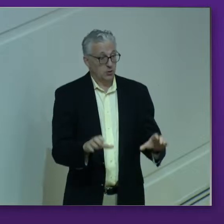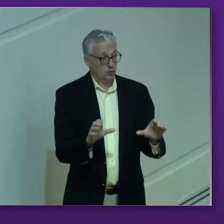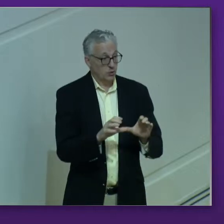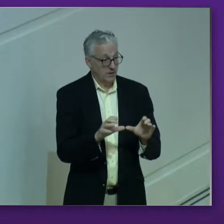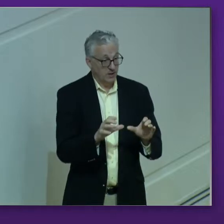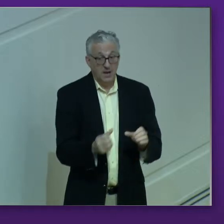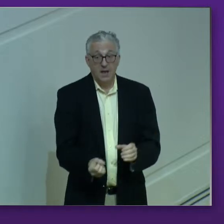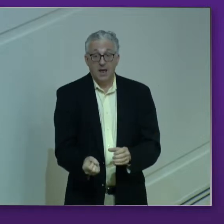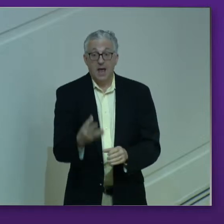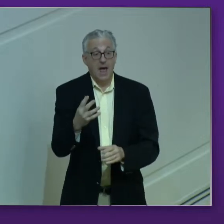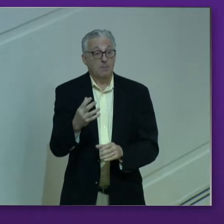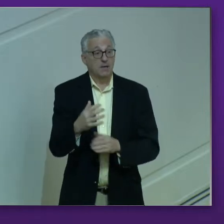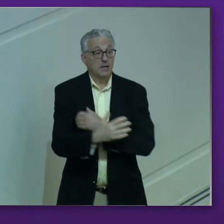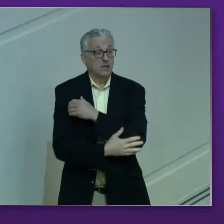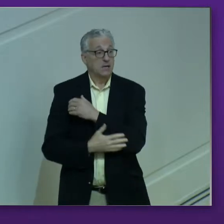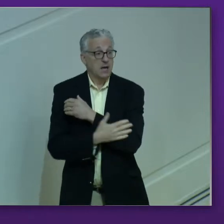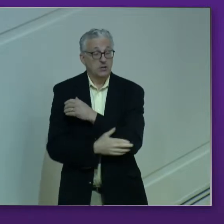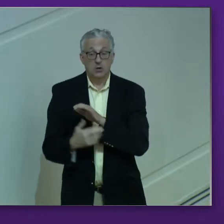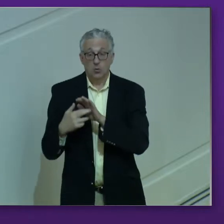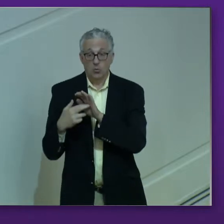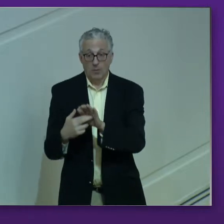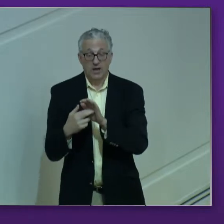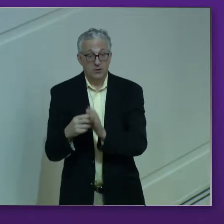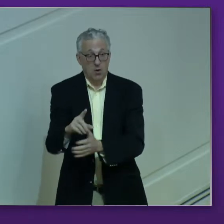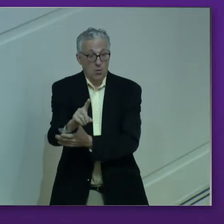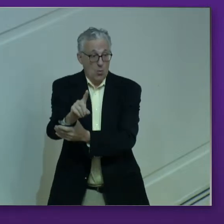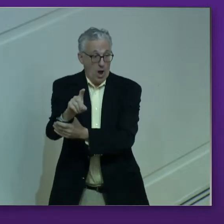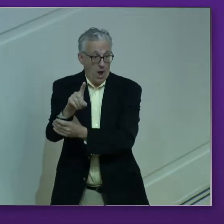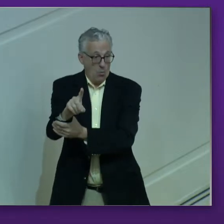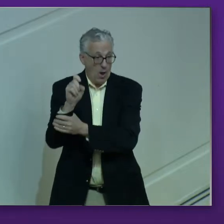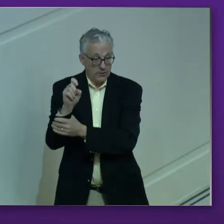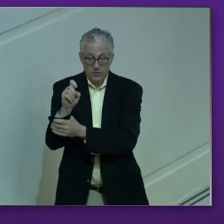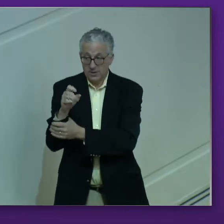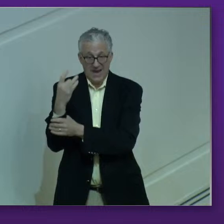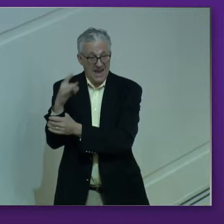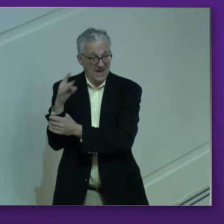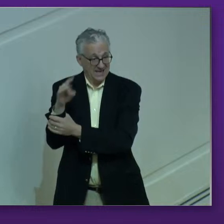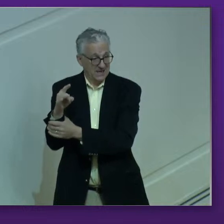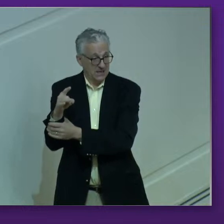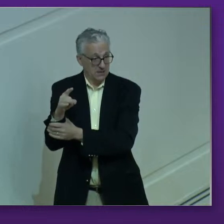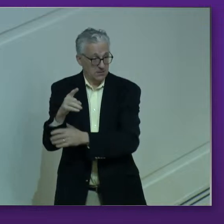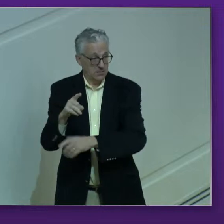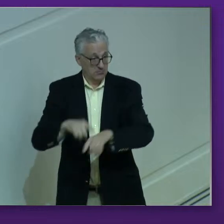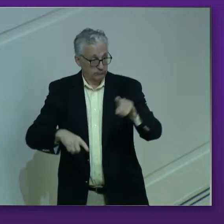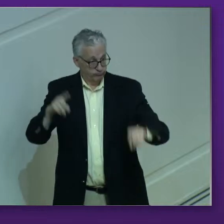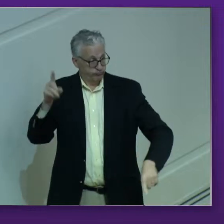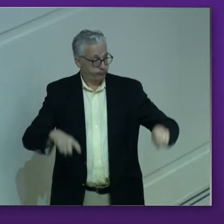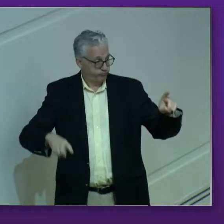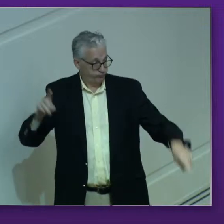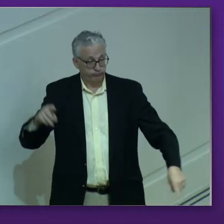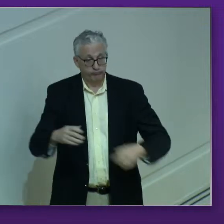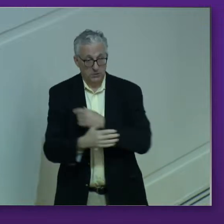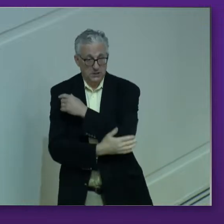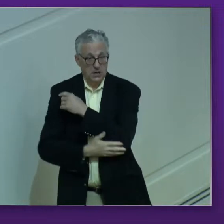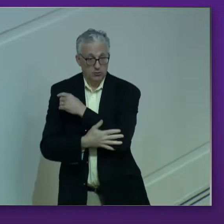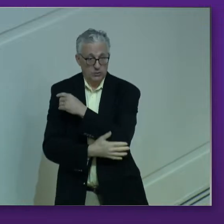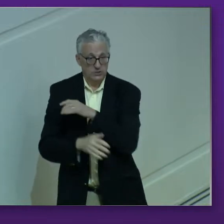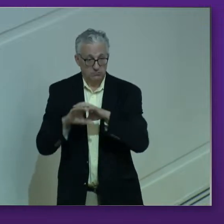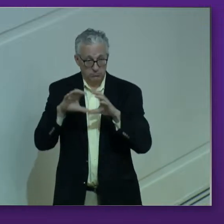AND JUST TWO DAYS. THESE ARE OUTCOMES OF WHICH WE SHOULD ALL BE PROUD. THOSE DEGREES AND CERTIFICATES